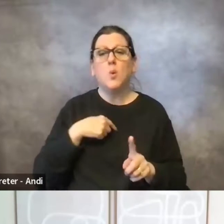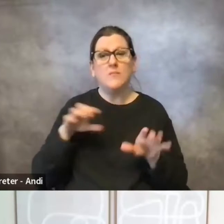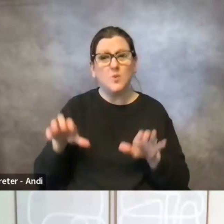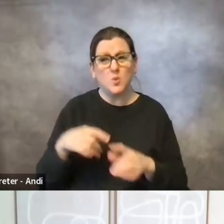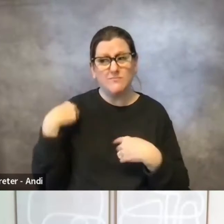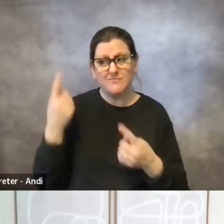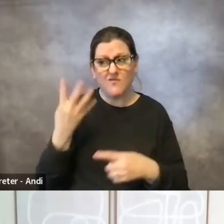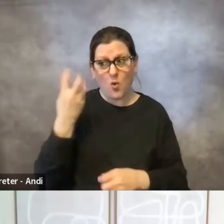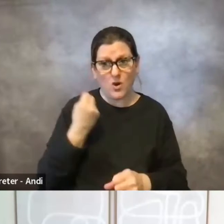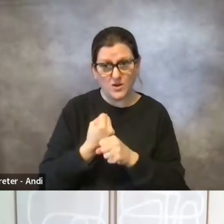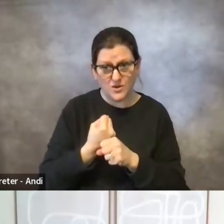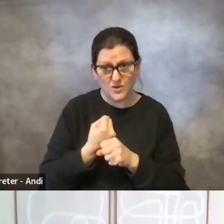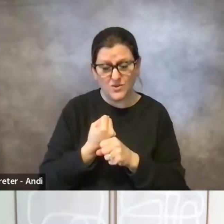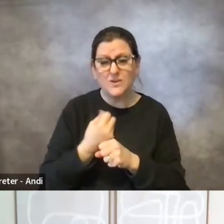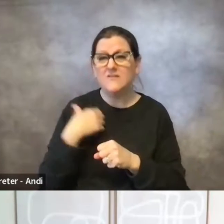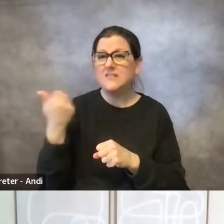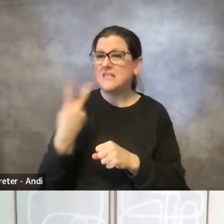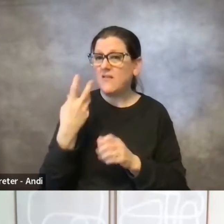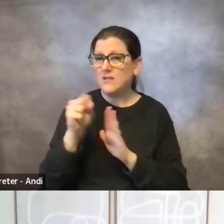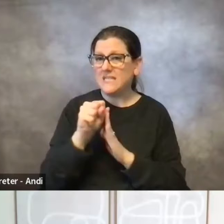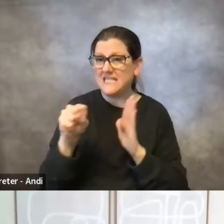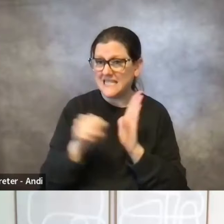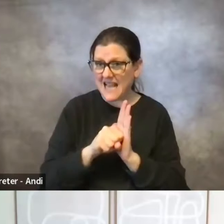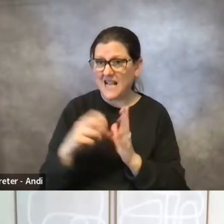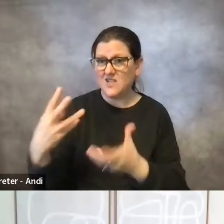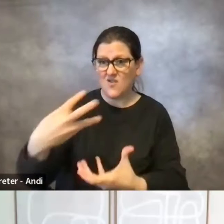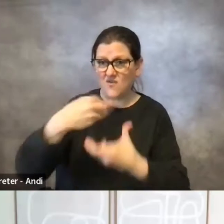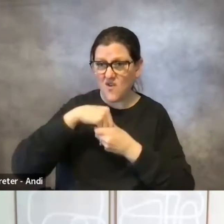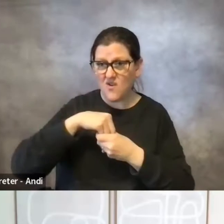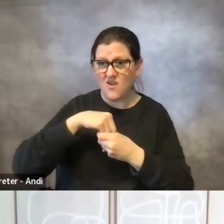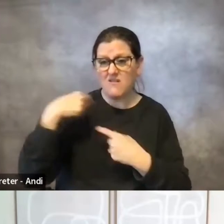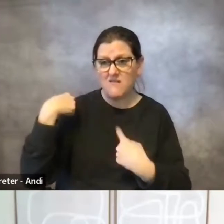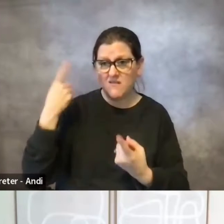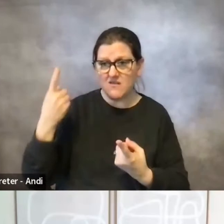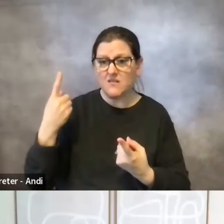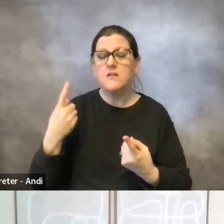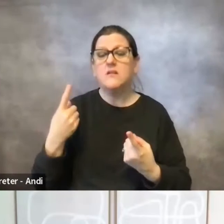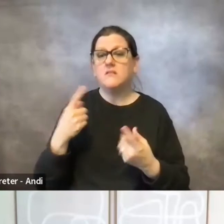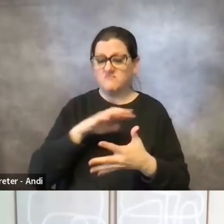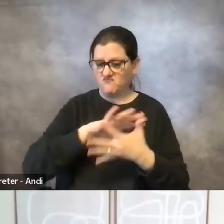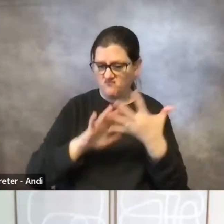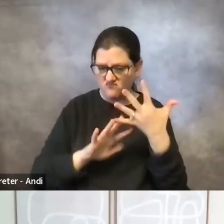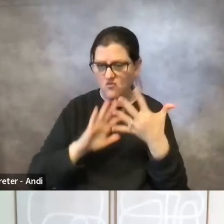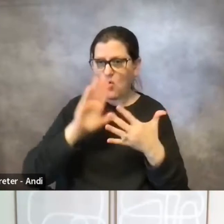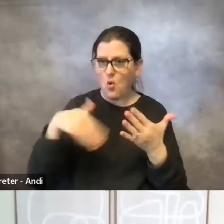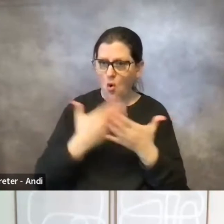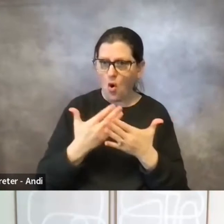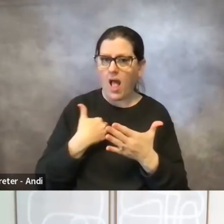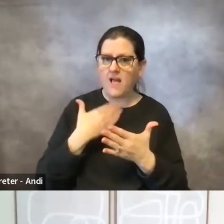year and there's been several states that have been gay engaged in that And each one of them has some kind of variation